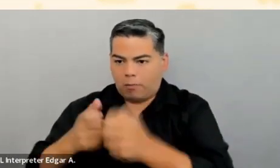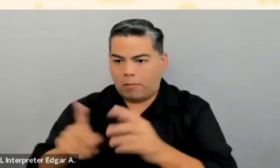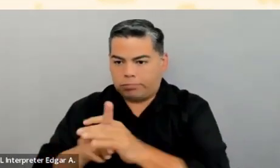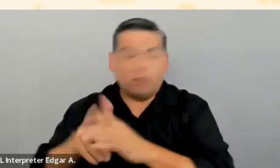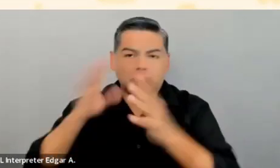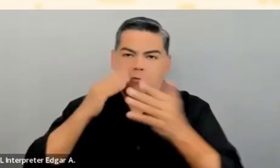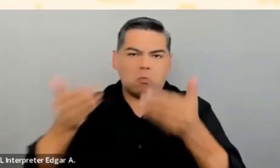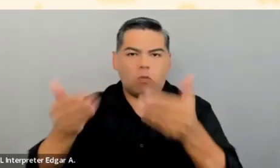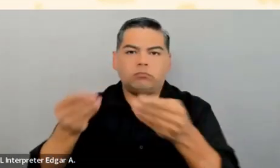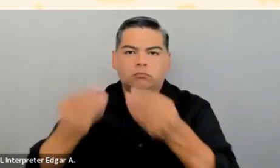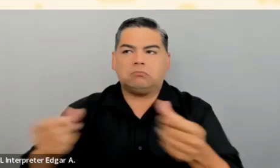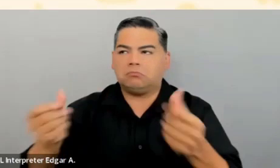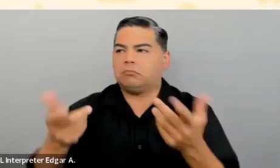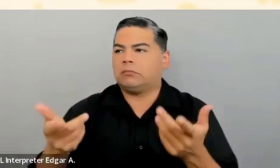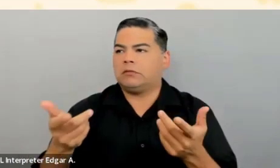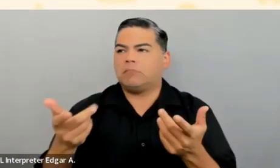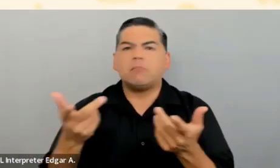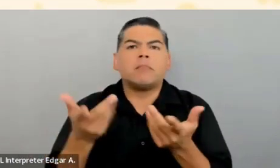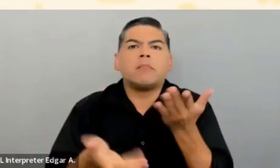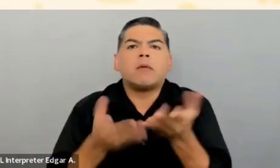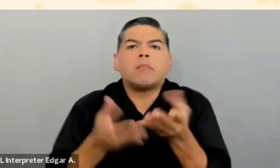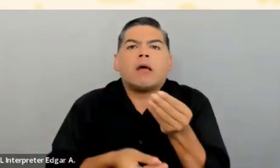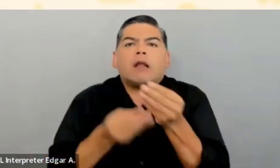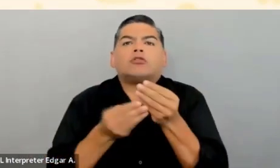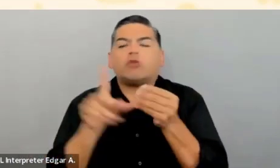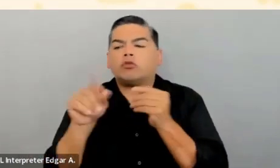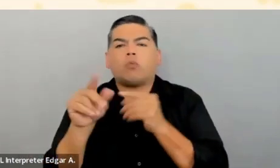Spending an extra 20 minutes on something early